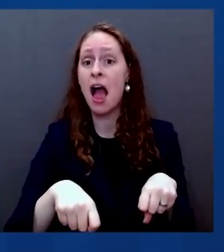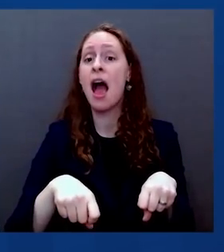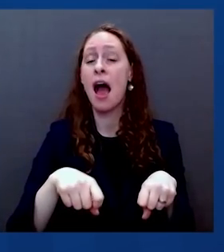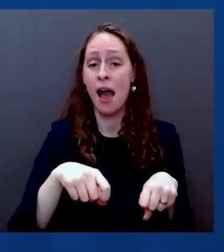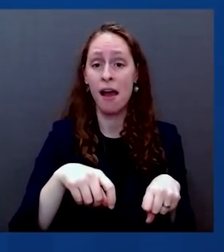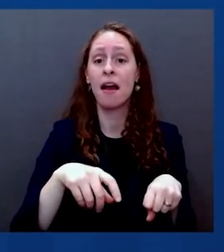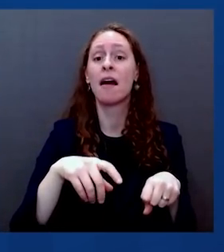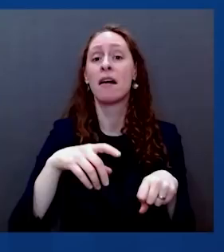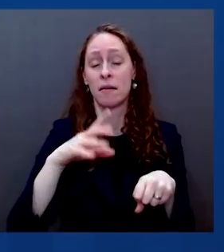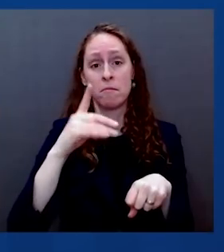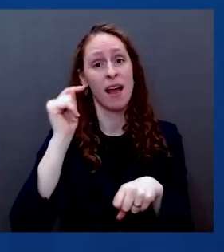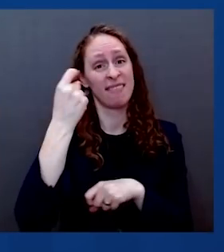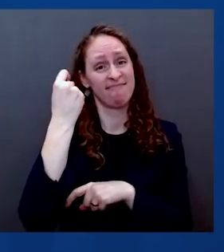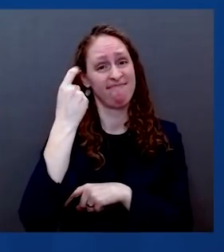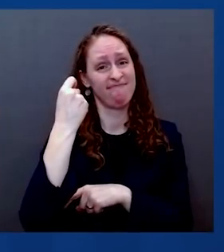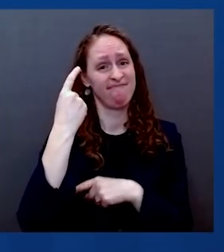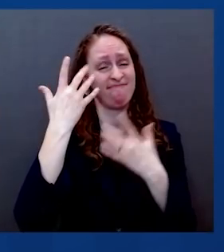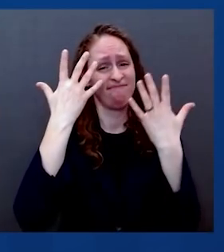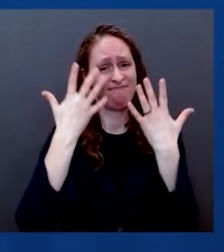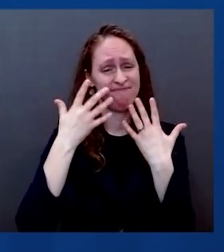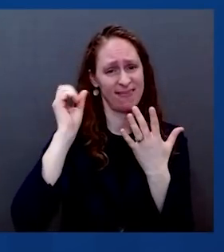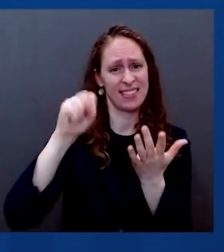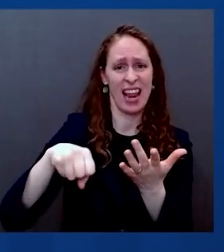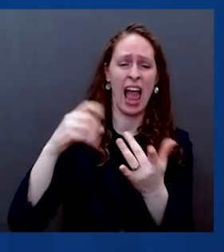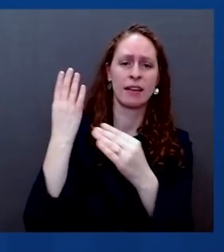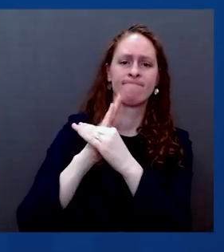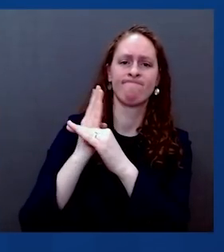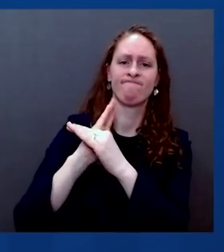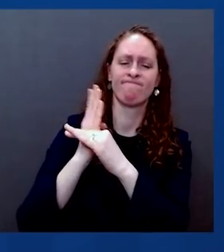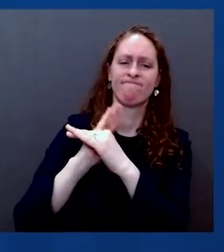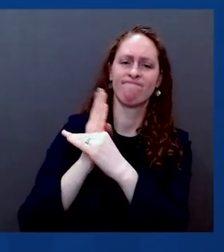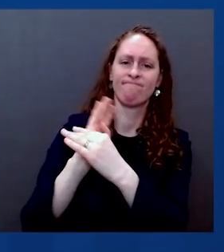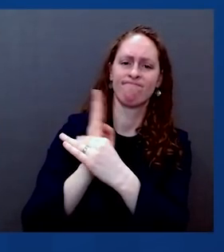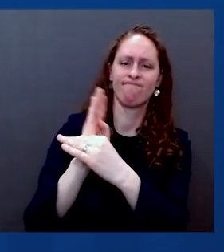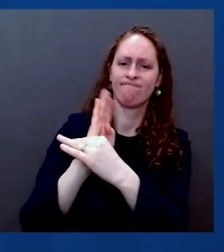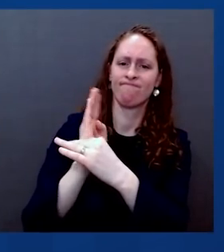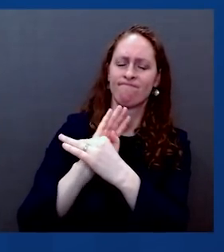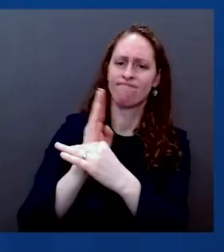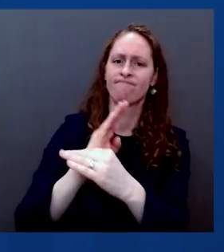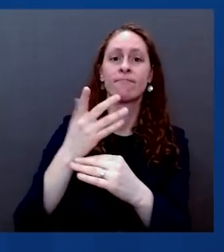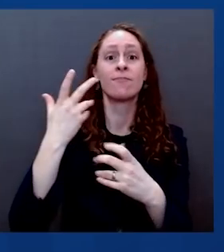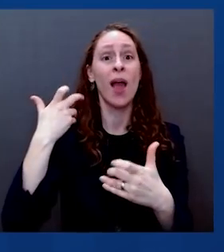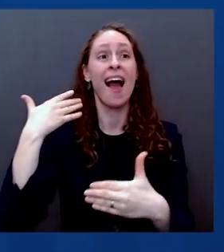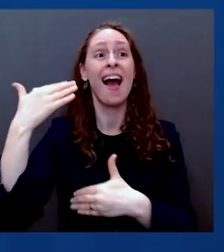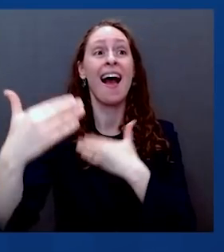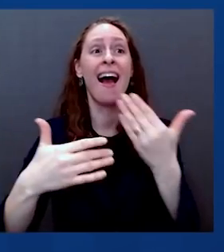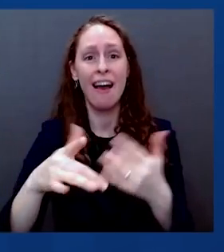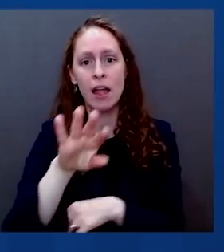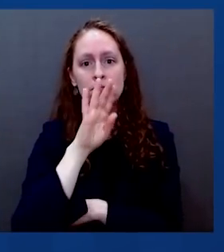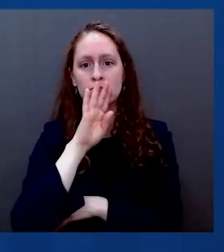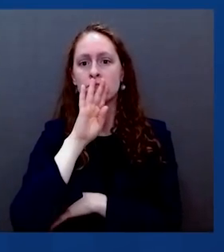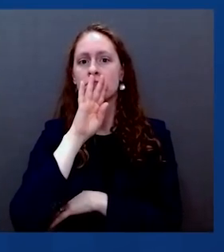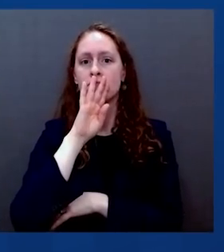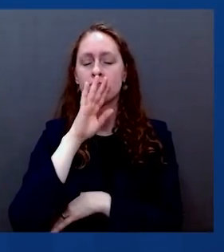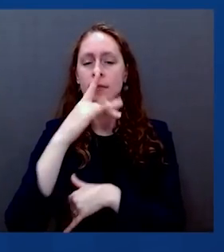And when it was used, senators traditionally used to have to stand and speak at their desks for however long it took,